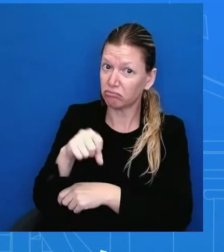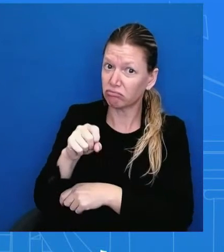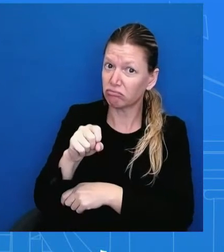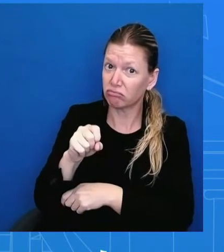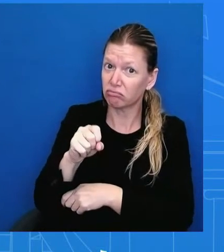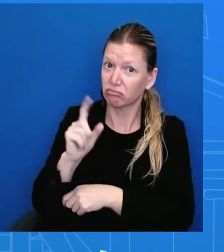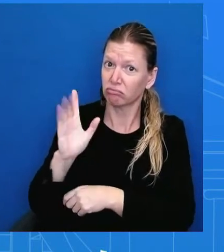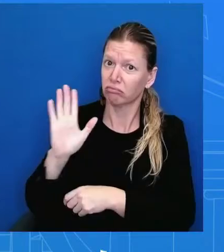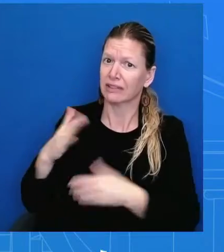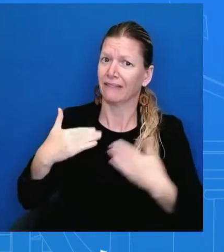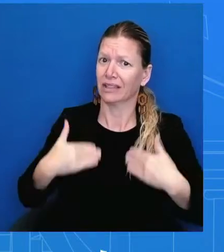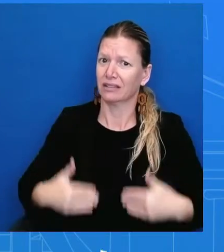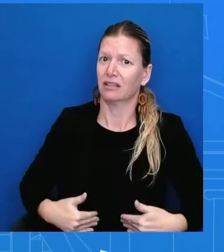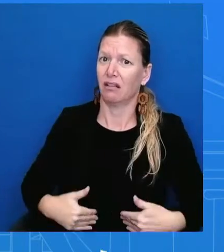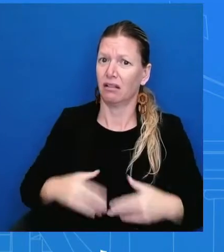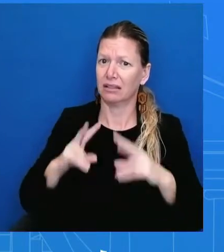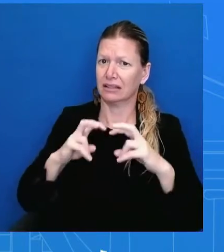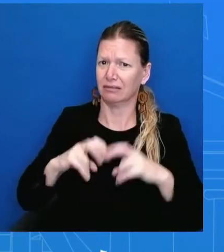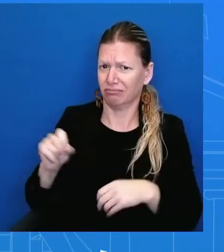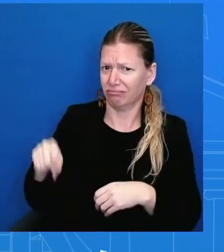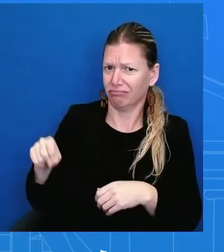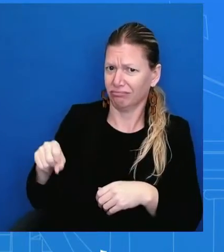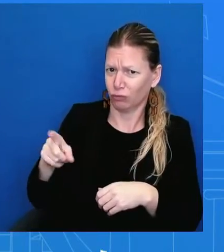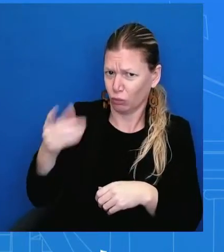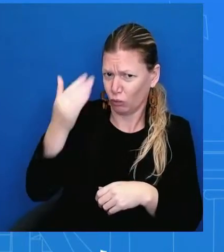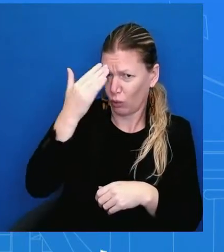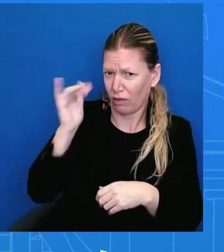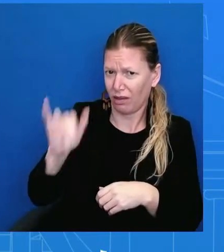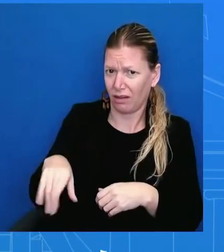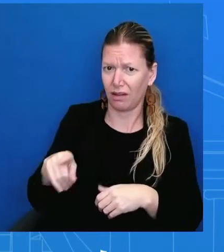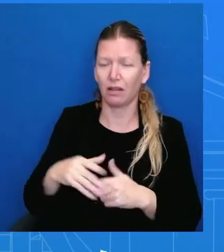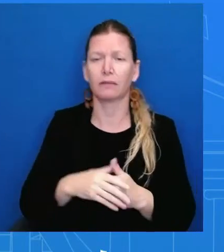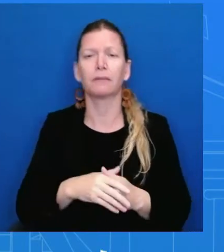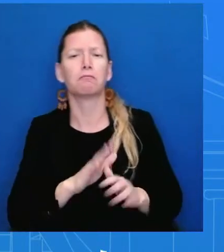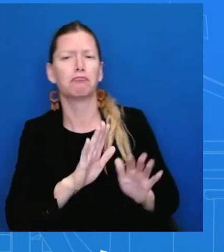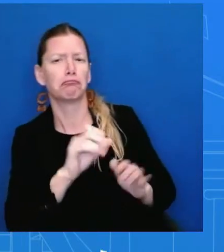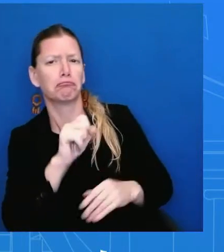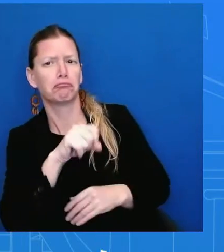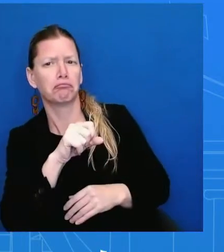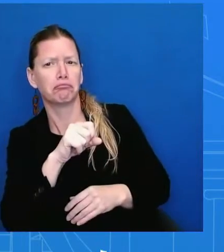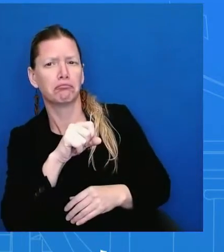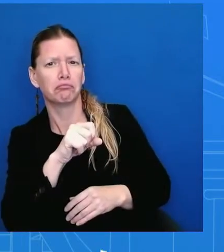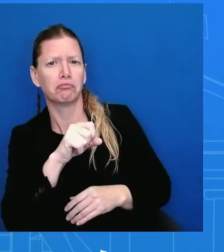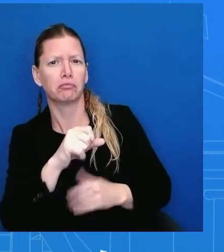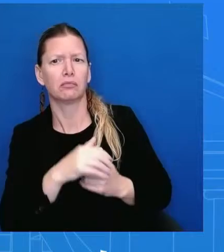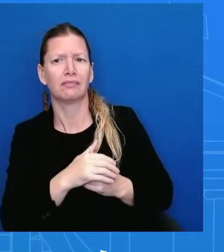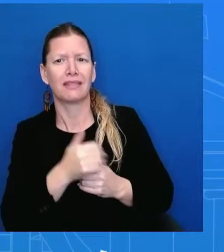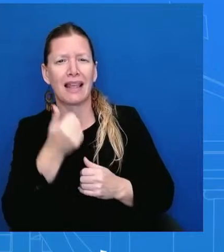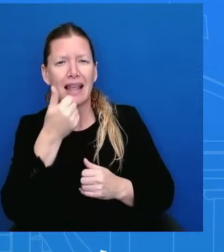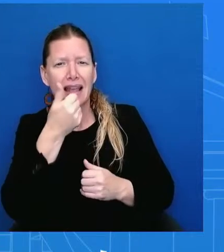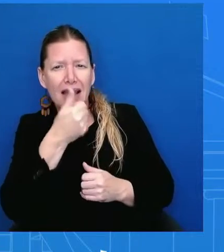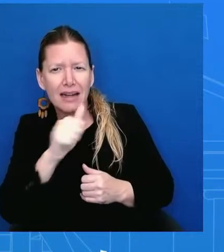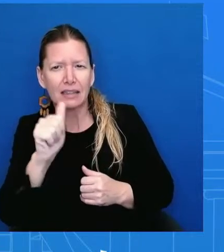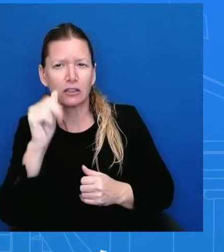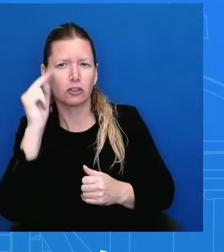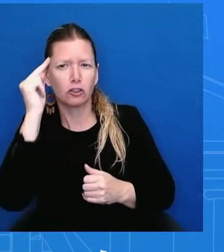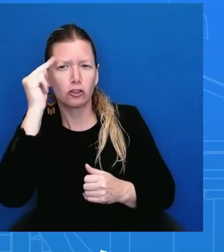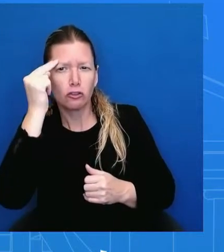I'm not talking about -- Ms. Jean-Pierre: Yeah. The Press: -- anyone in particular -- regardless of the identity, name of that person, has any neurologist came to the White House